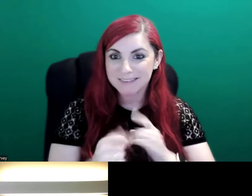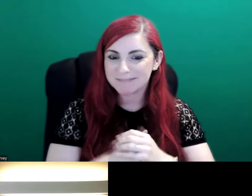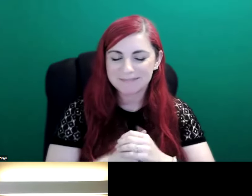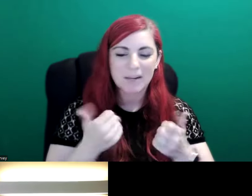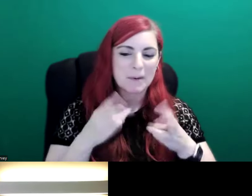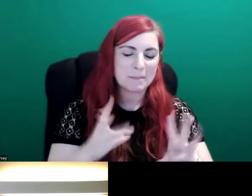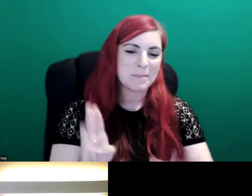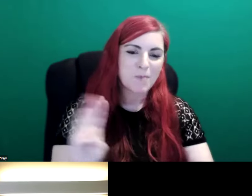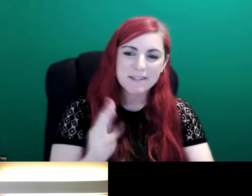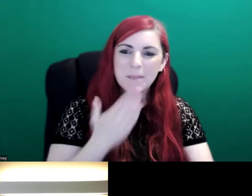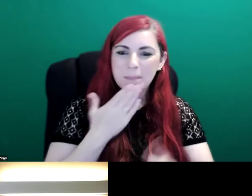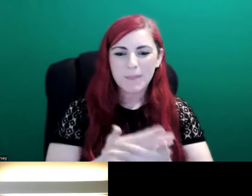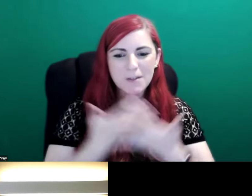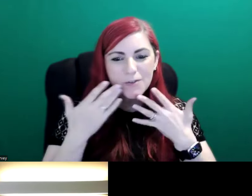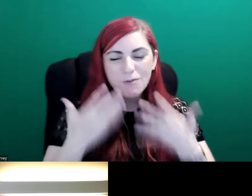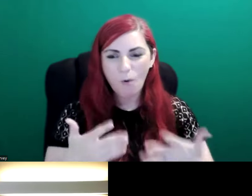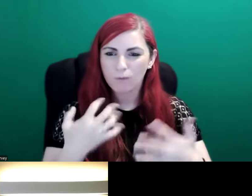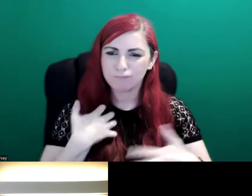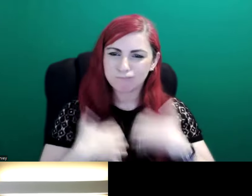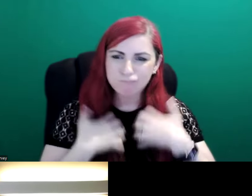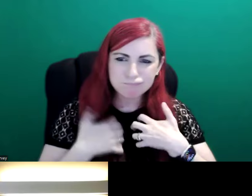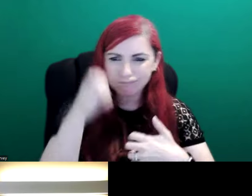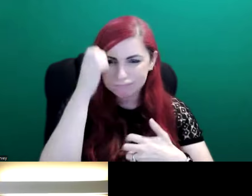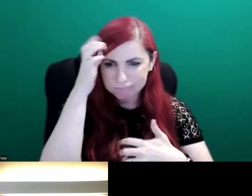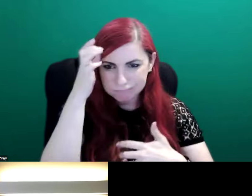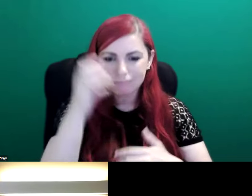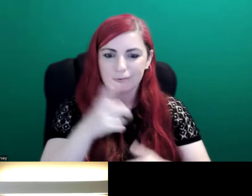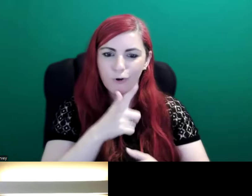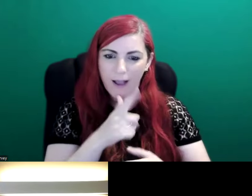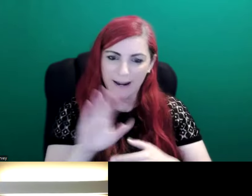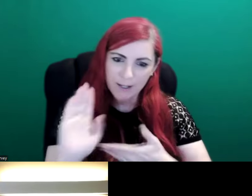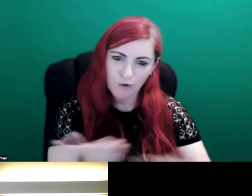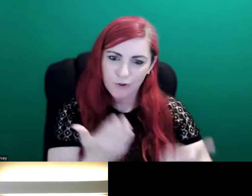much for a really enlightening talk and introduction to that exhibition. Thank you so